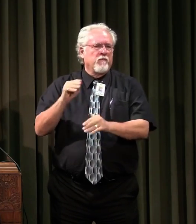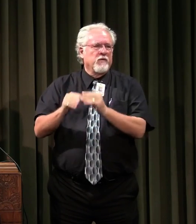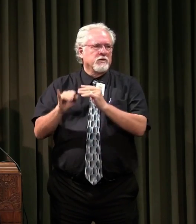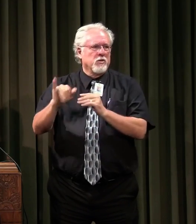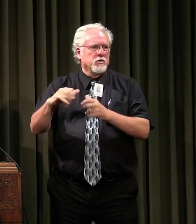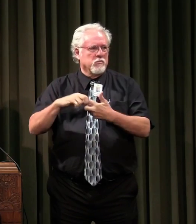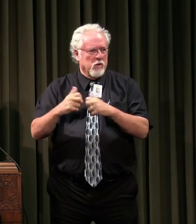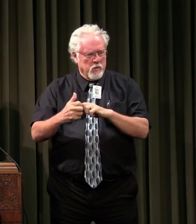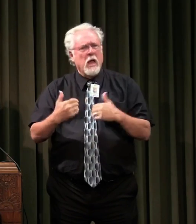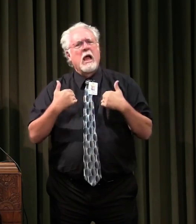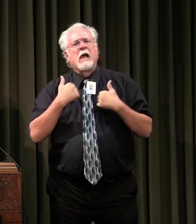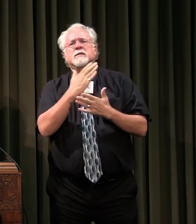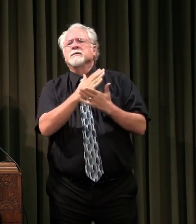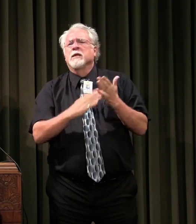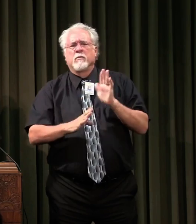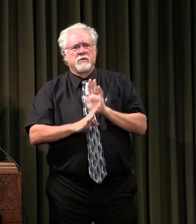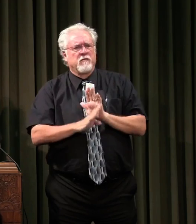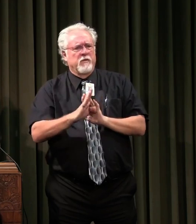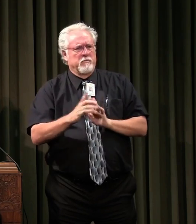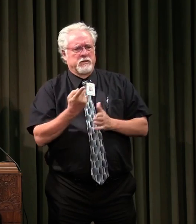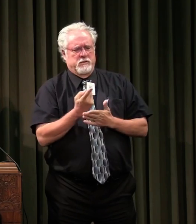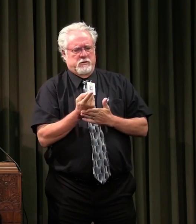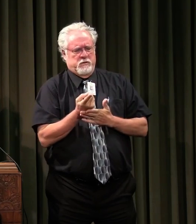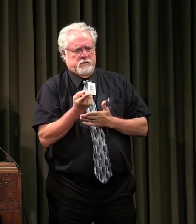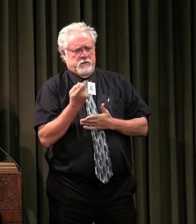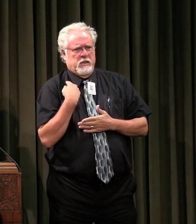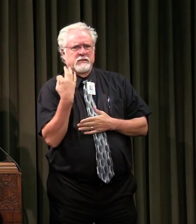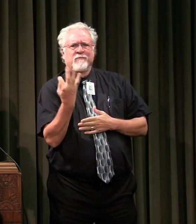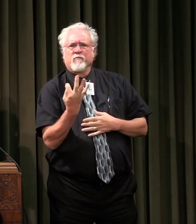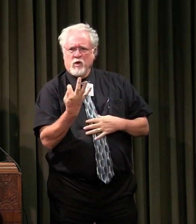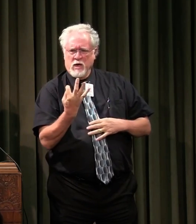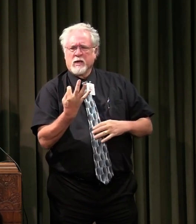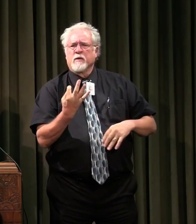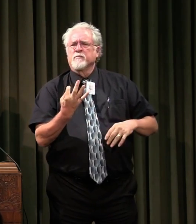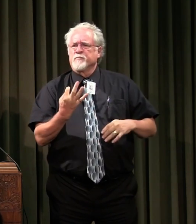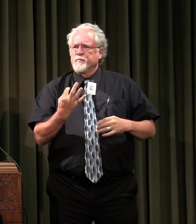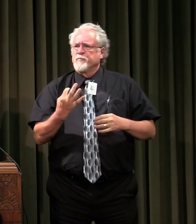we did have some developments last Friday. I believe it was the Fiscal